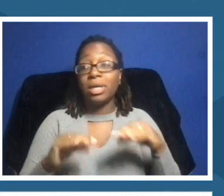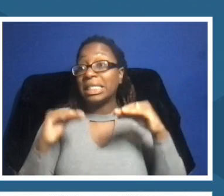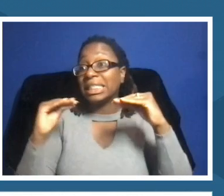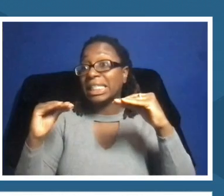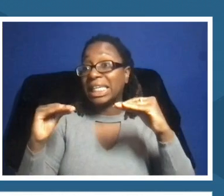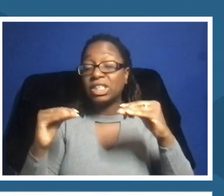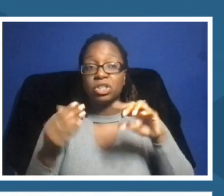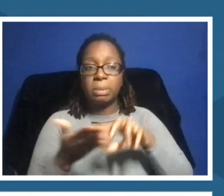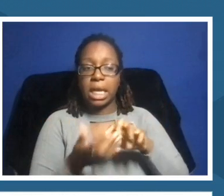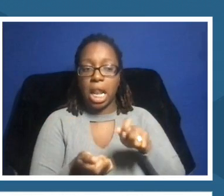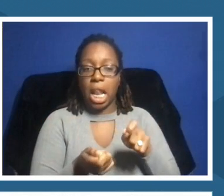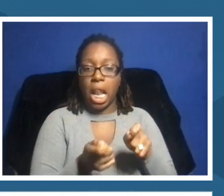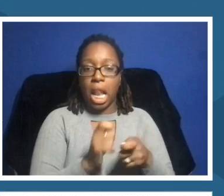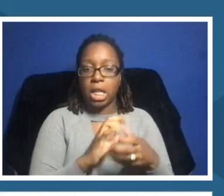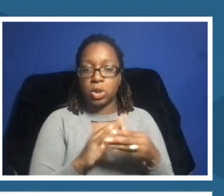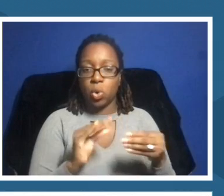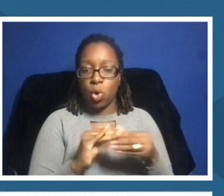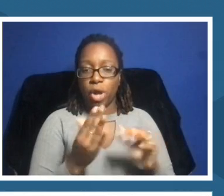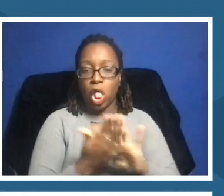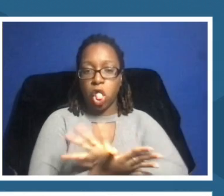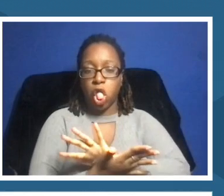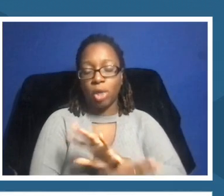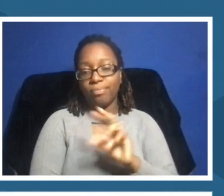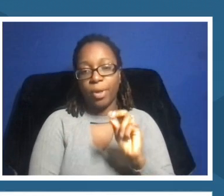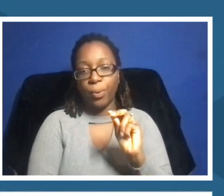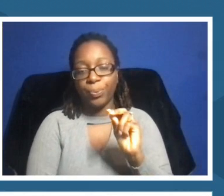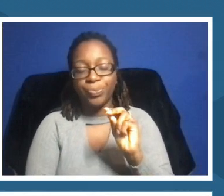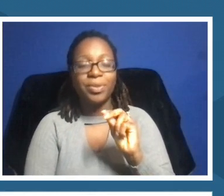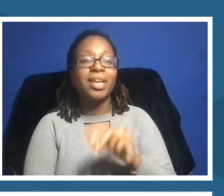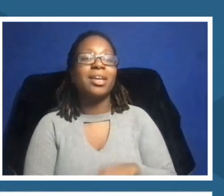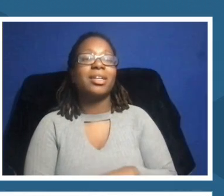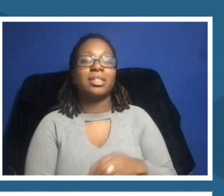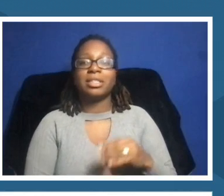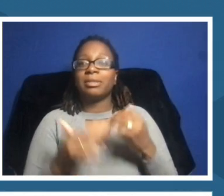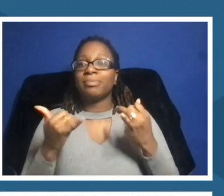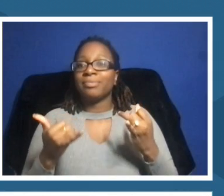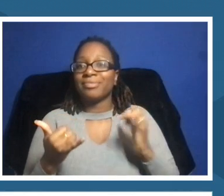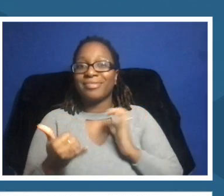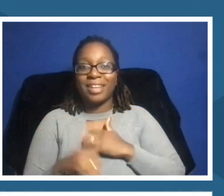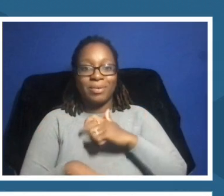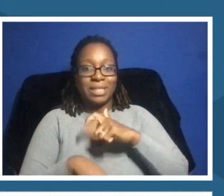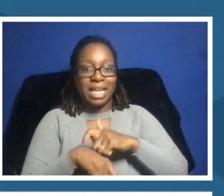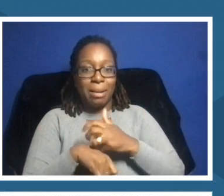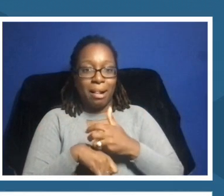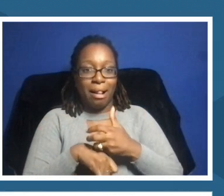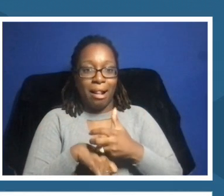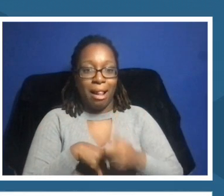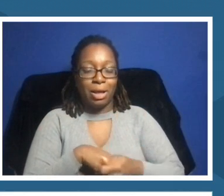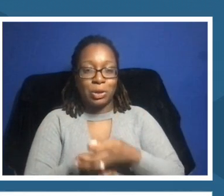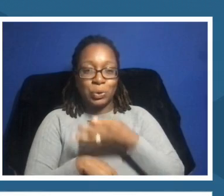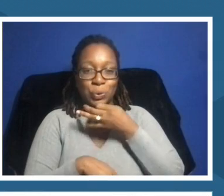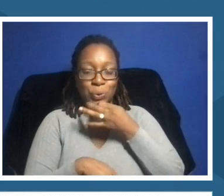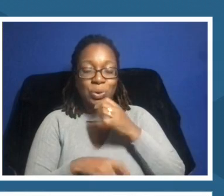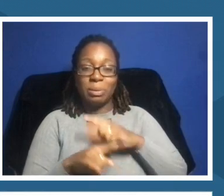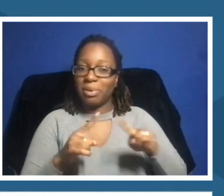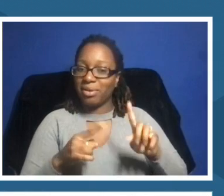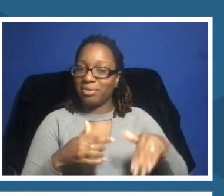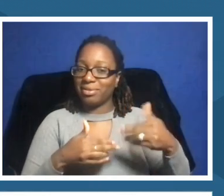so as we get closer to ending our time together um on the next slide i think